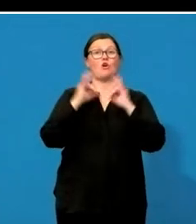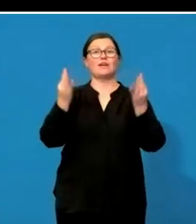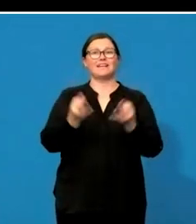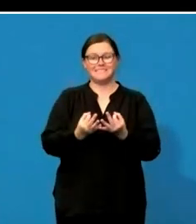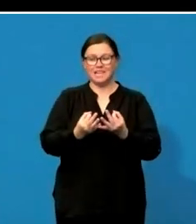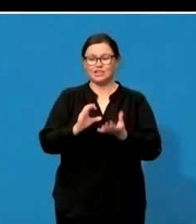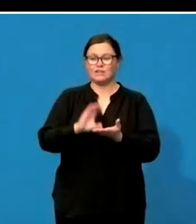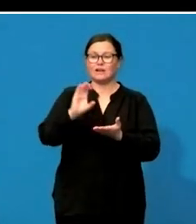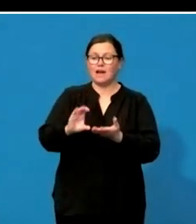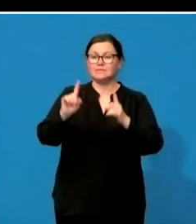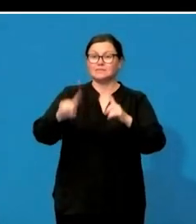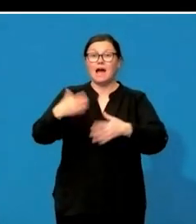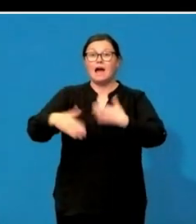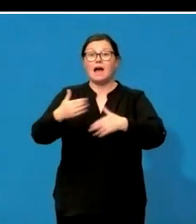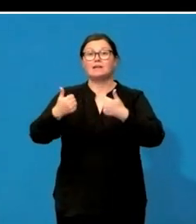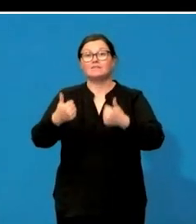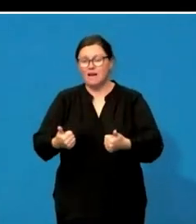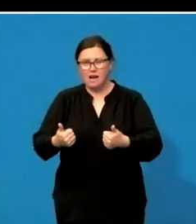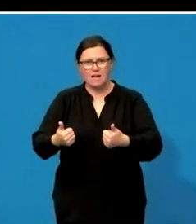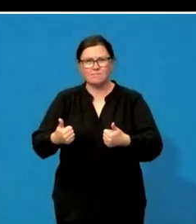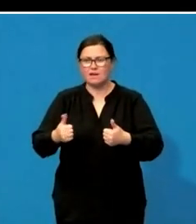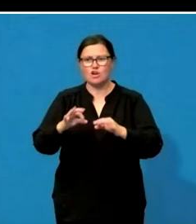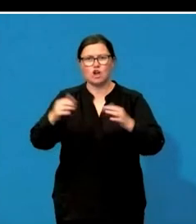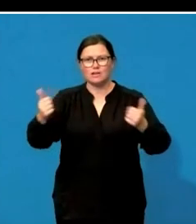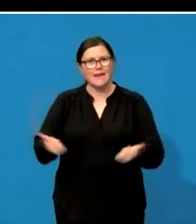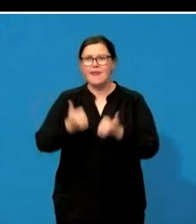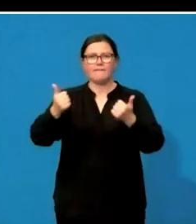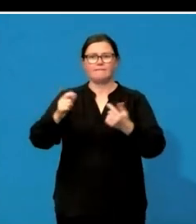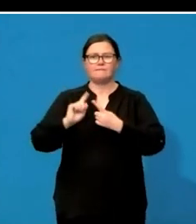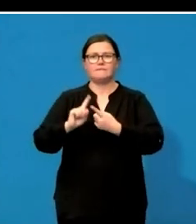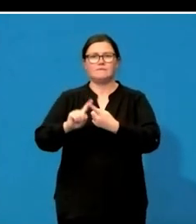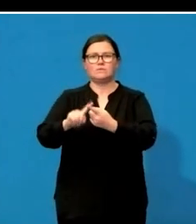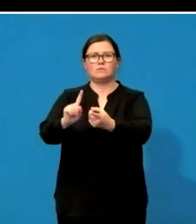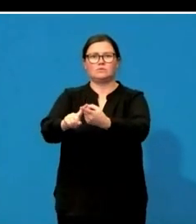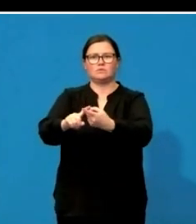I think - if we think about Aboriginal communities, they don't know what they don't